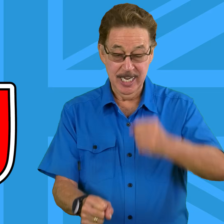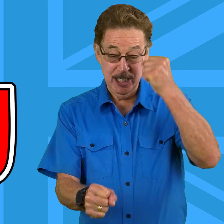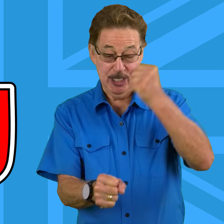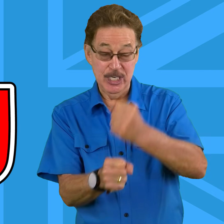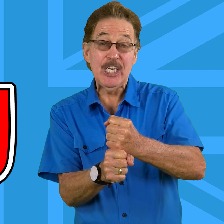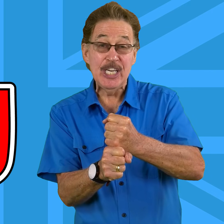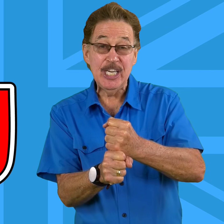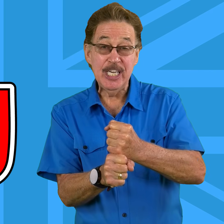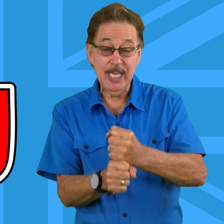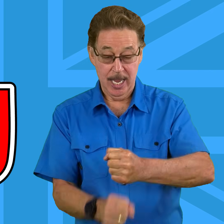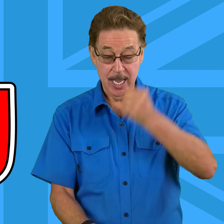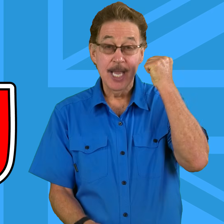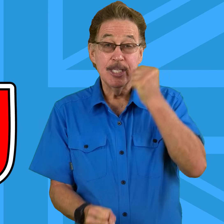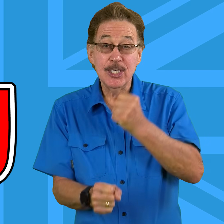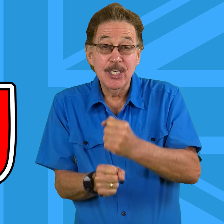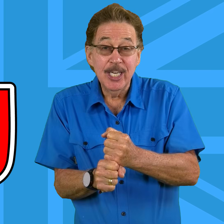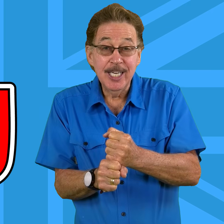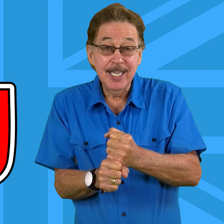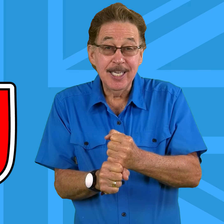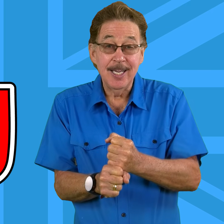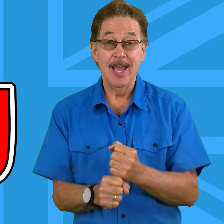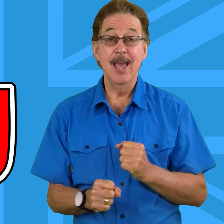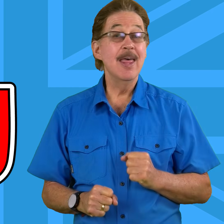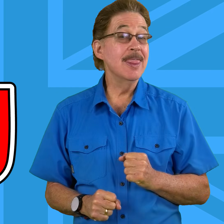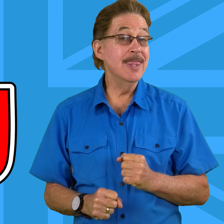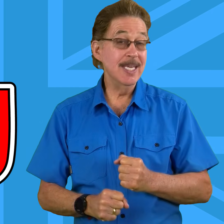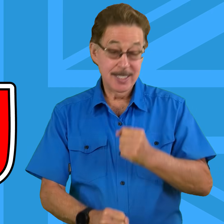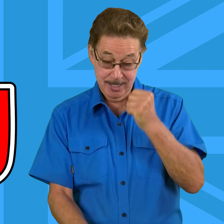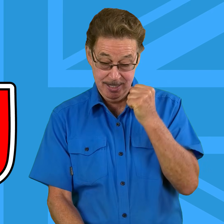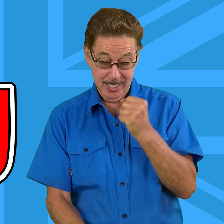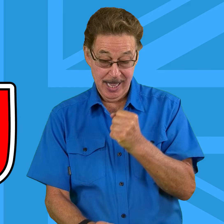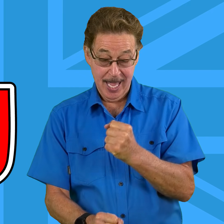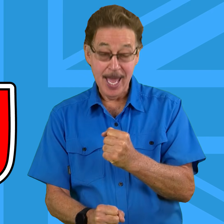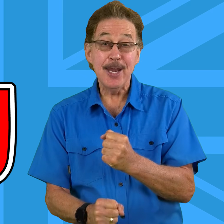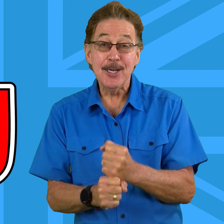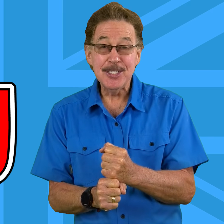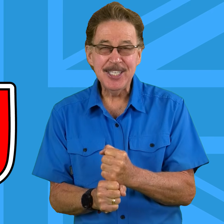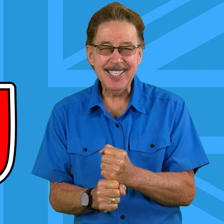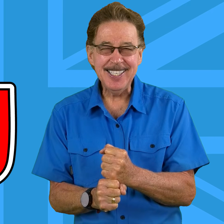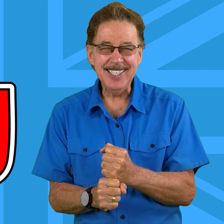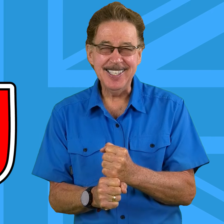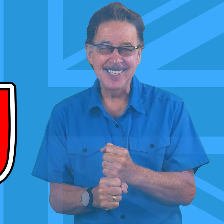G, g, this is the letter g